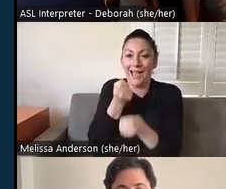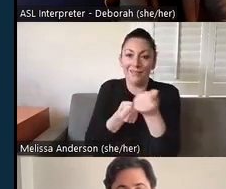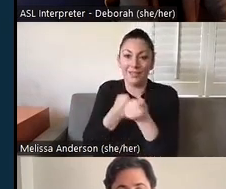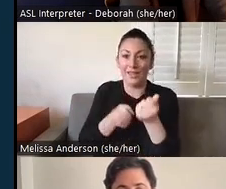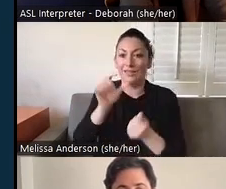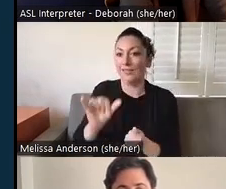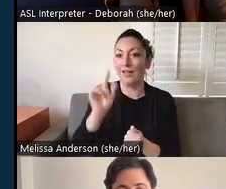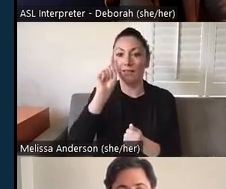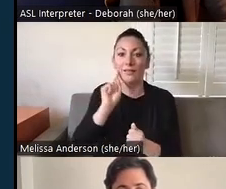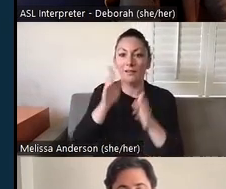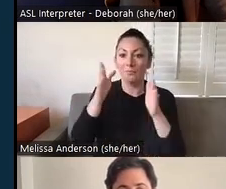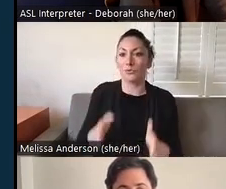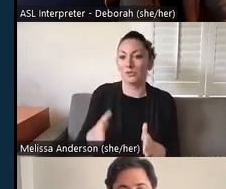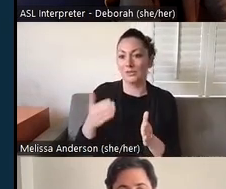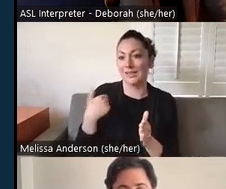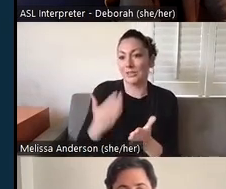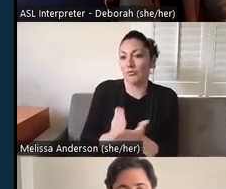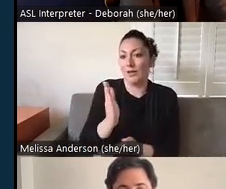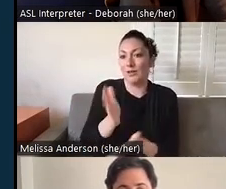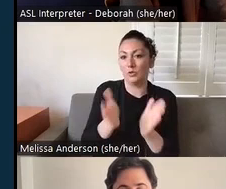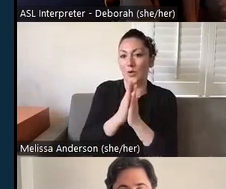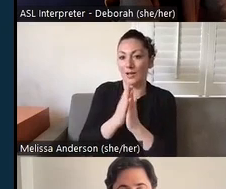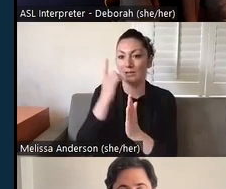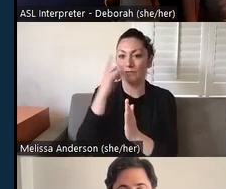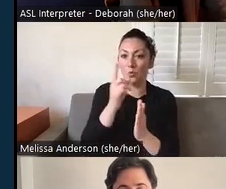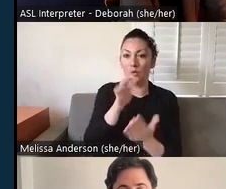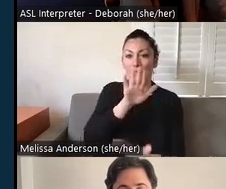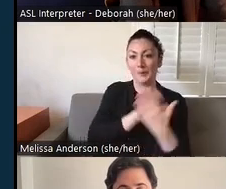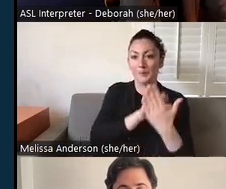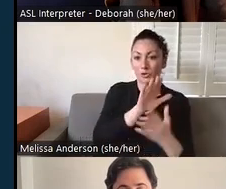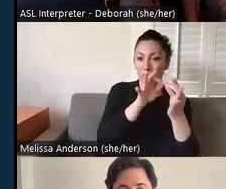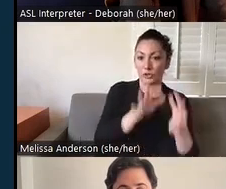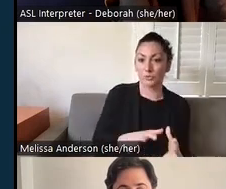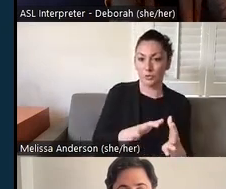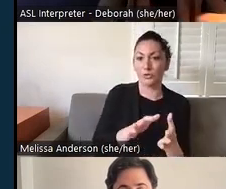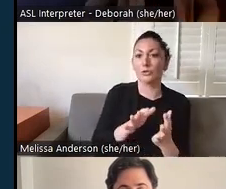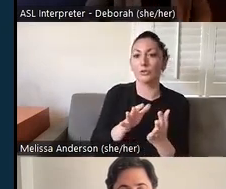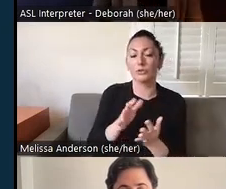of onsite interpretation. And we really advocate that the deaf person has the